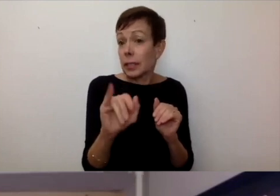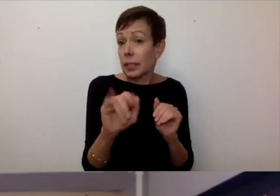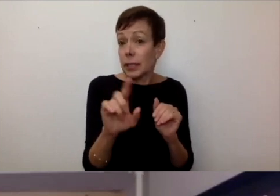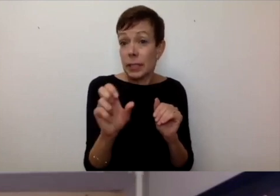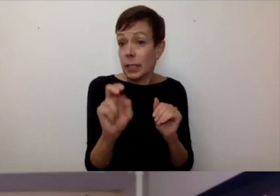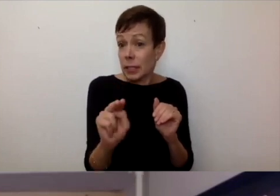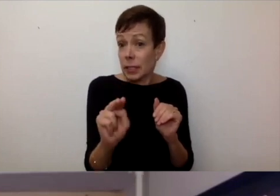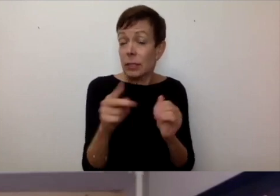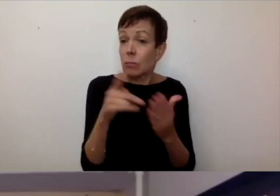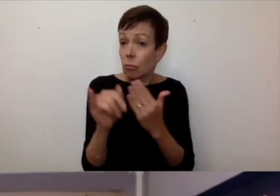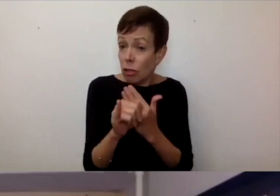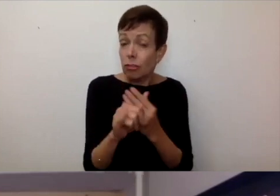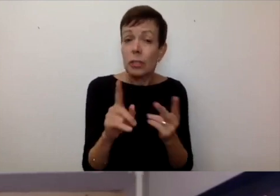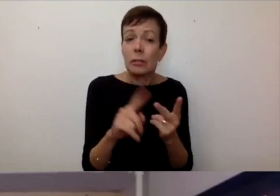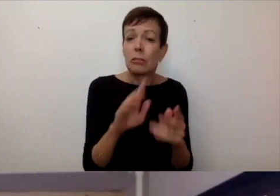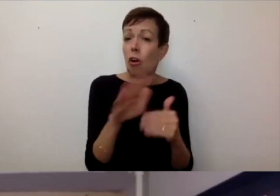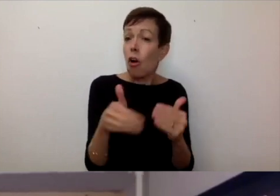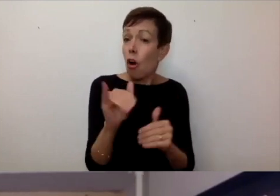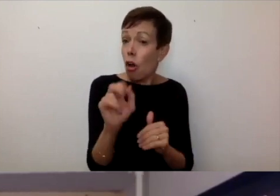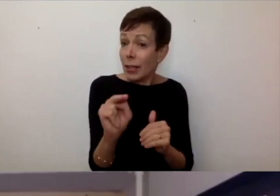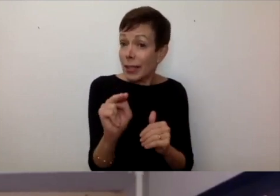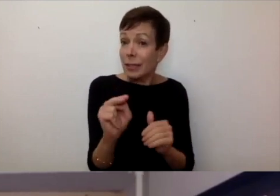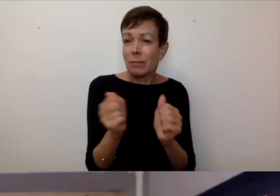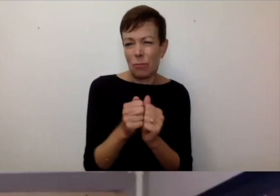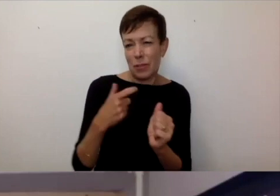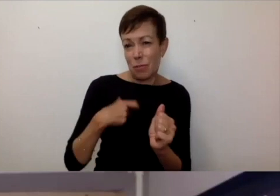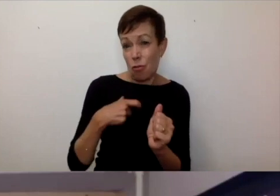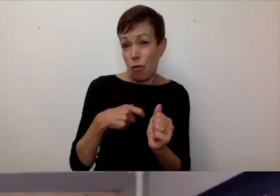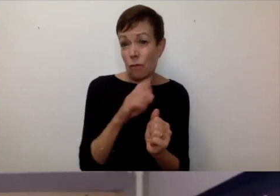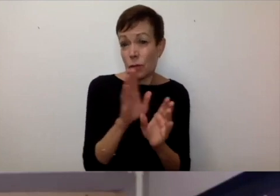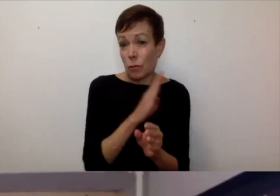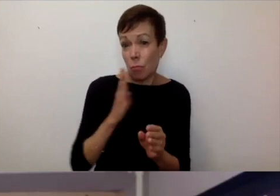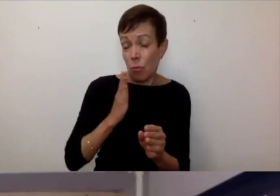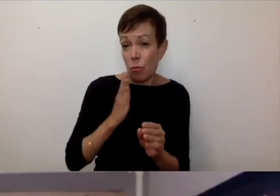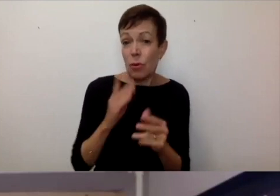me on the map with ypt in toronto just to name a few jd is an